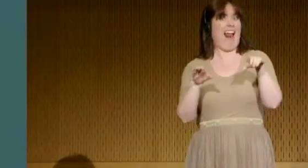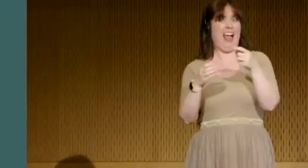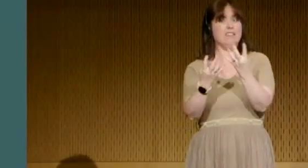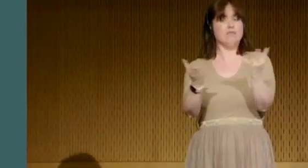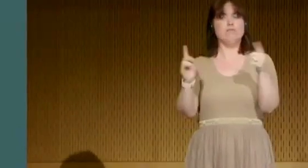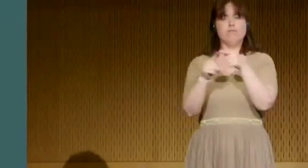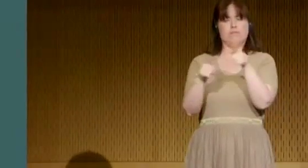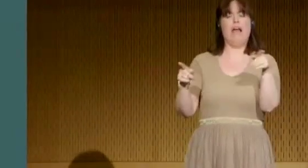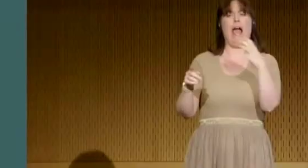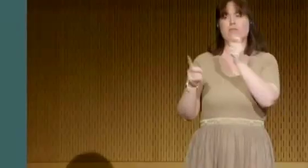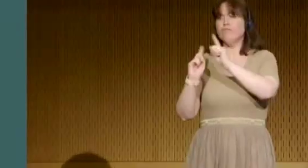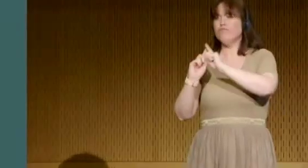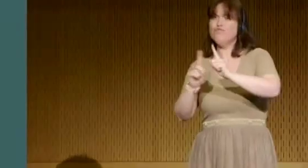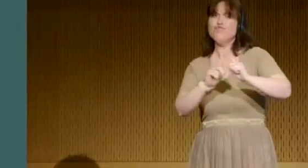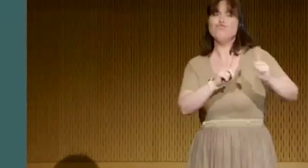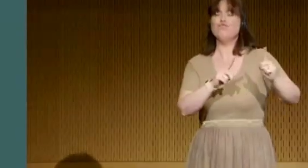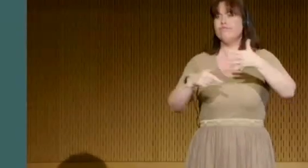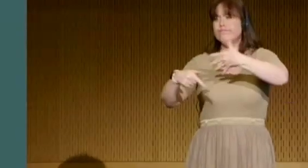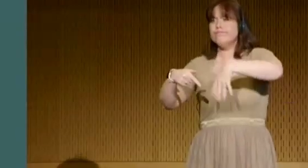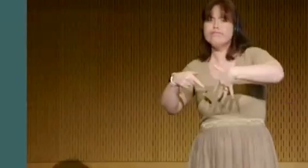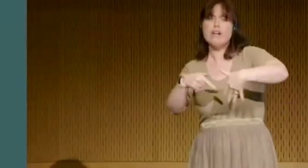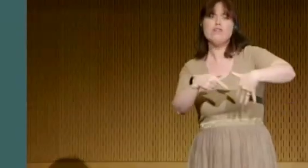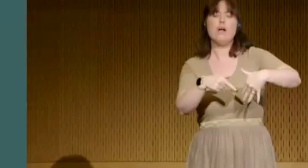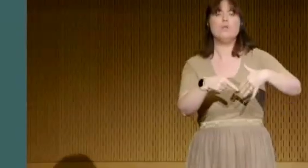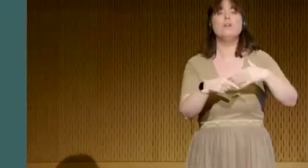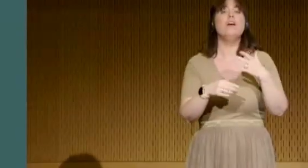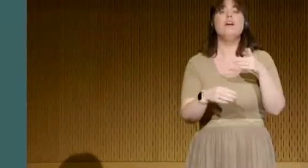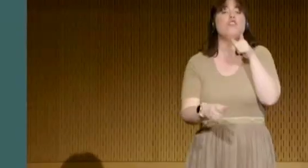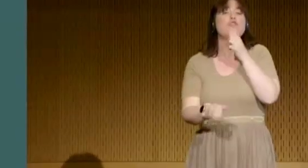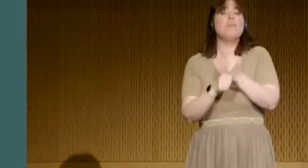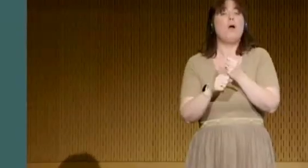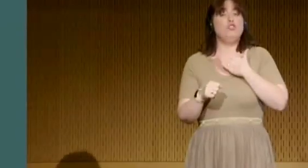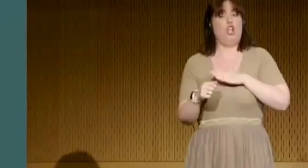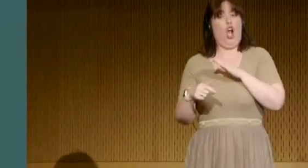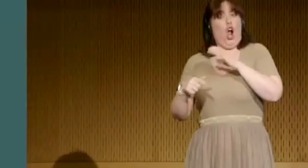cohort of students never mind their cultural background or the language they speak but we